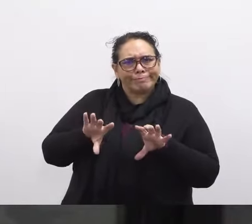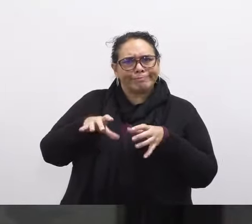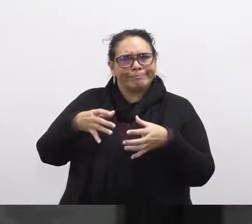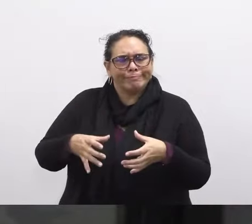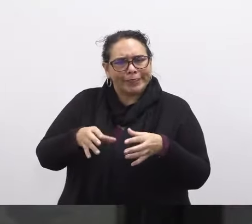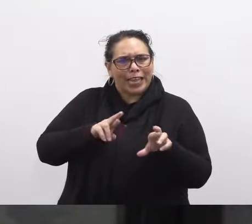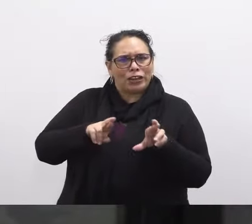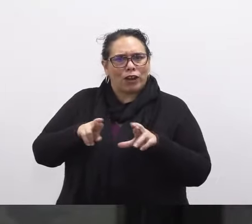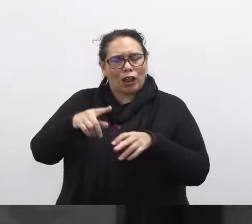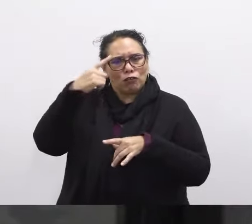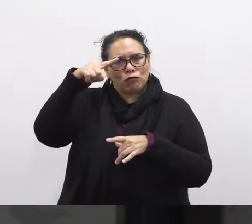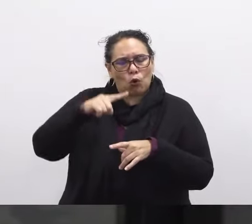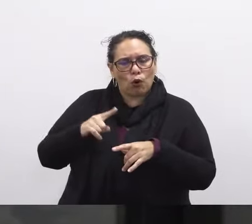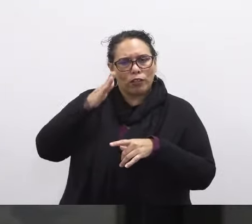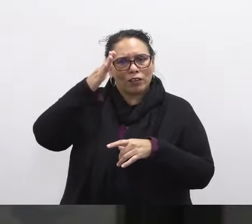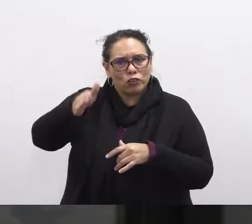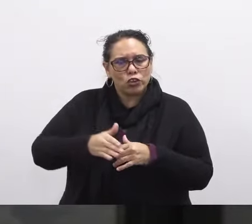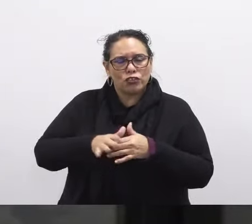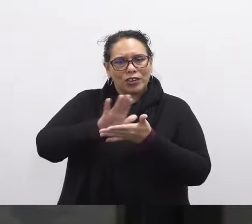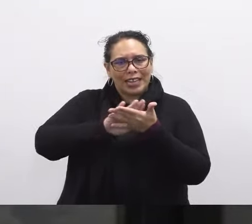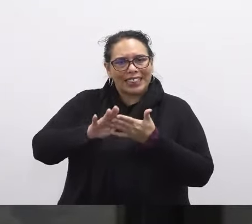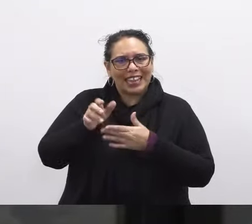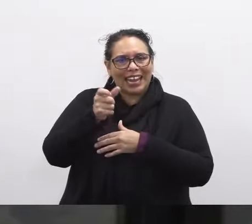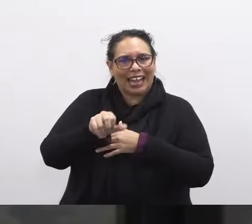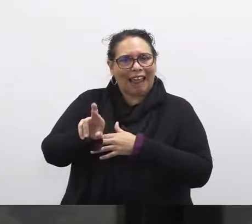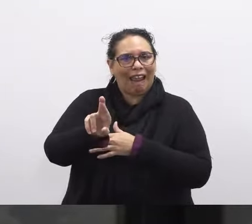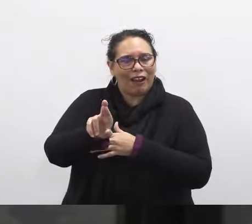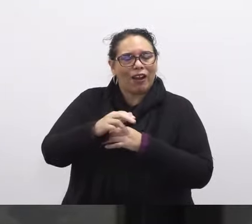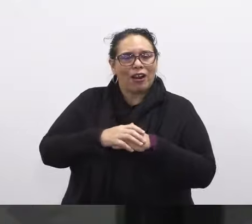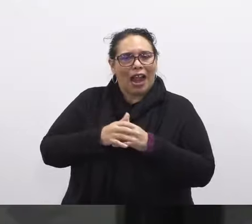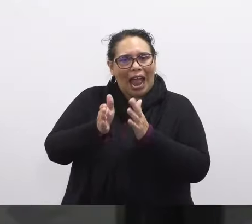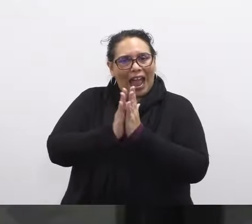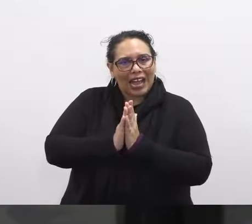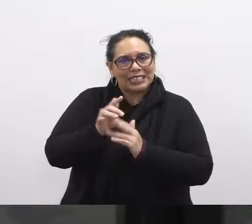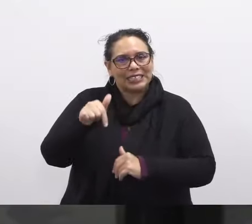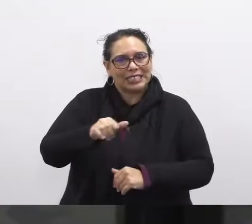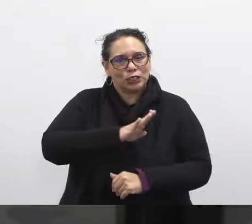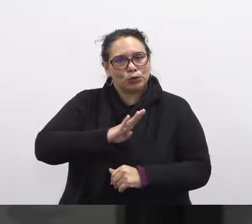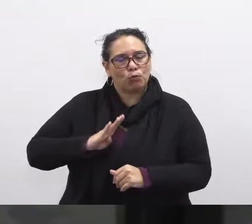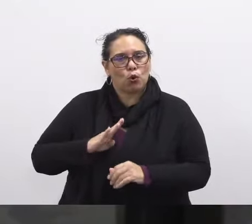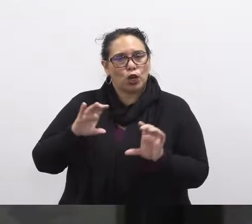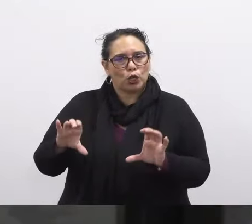they're organizing for clean air and they're asking that this board do what is ethical